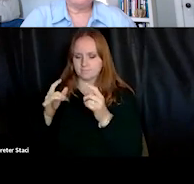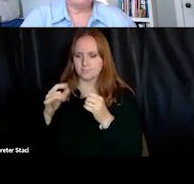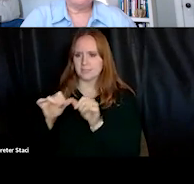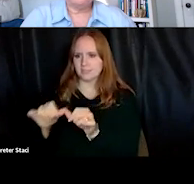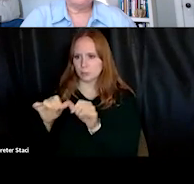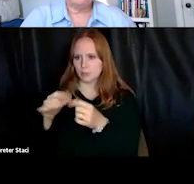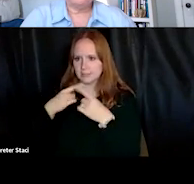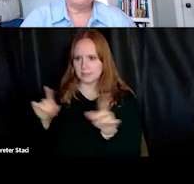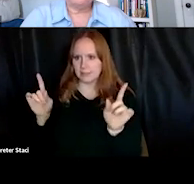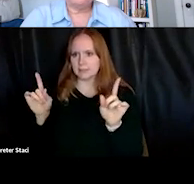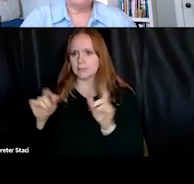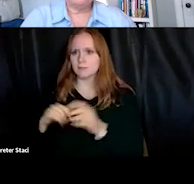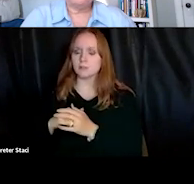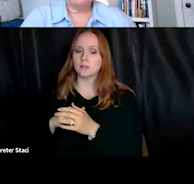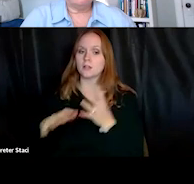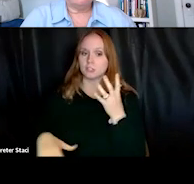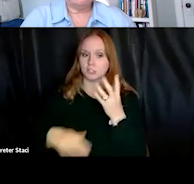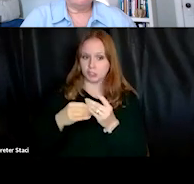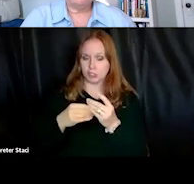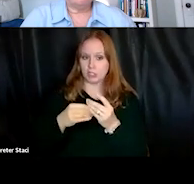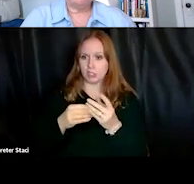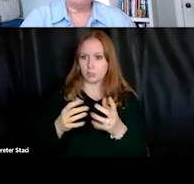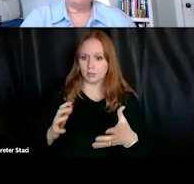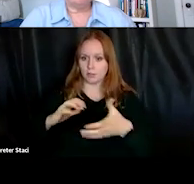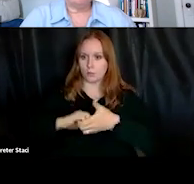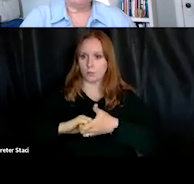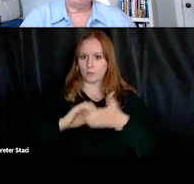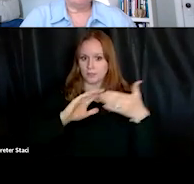Additionally, we work with communities to explore what it might look like